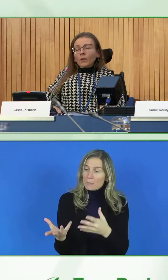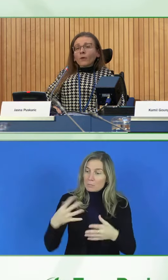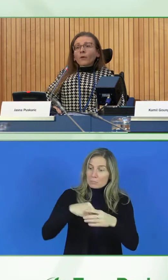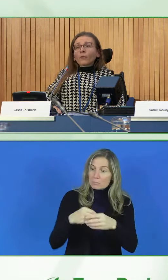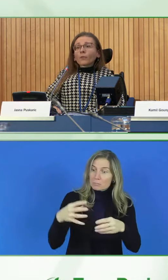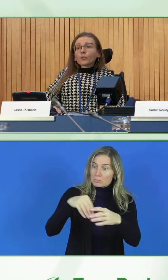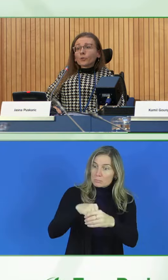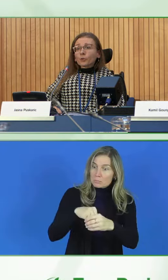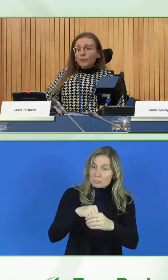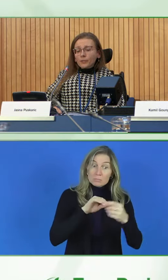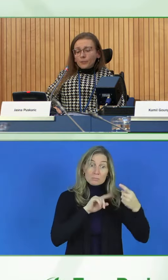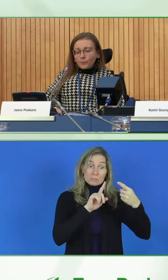This service.